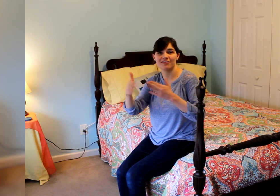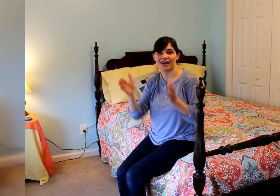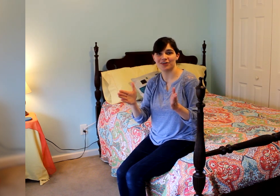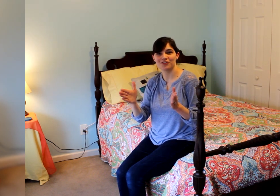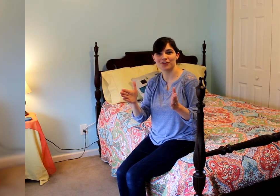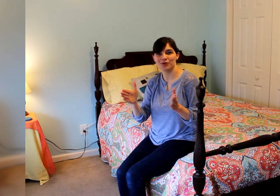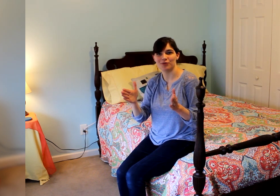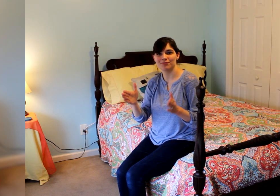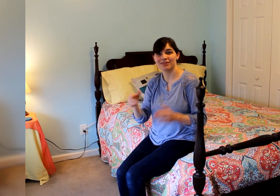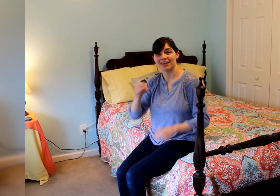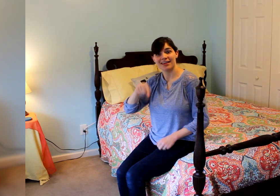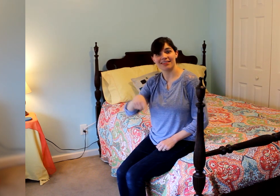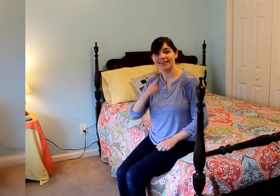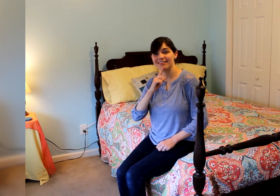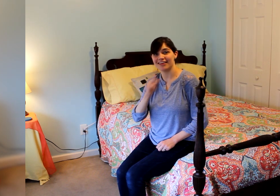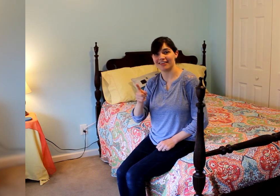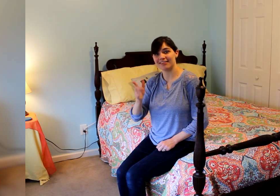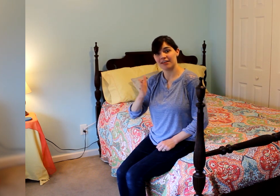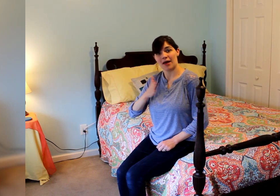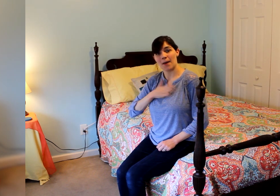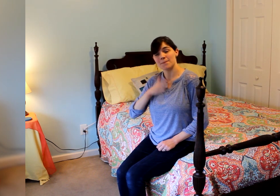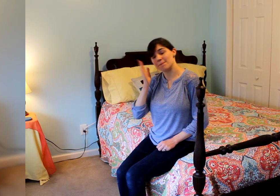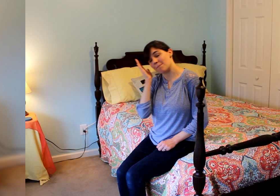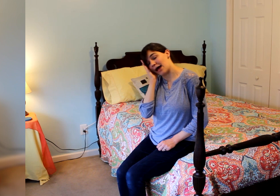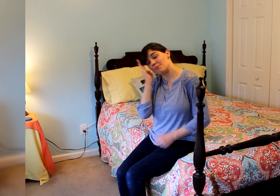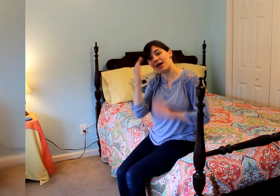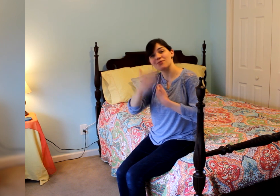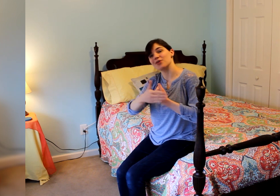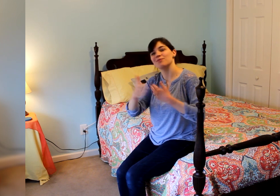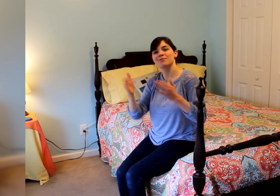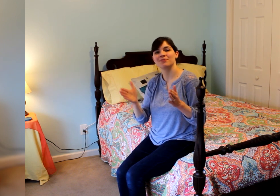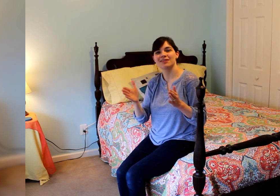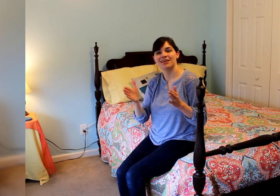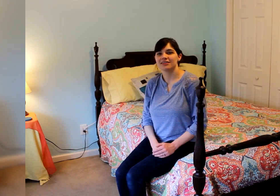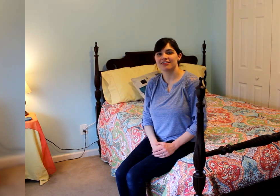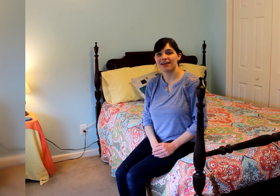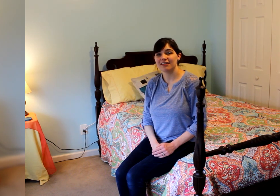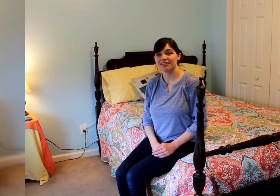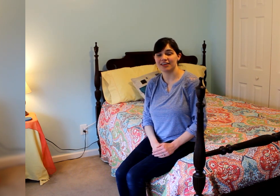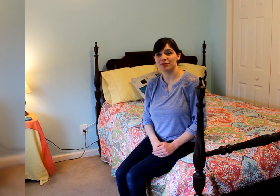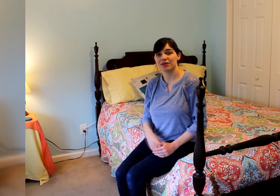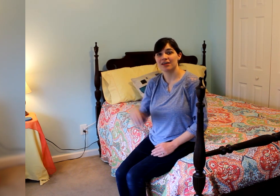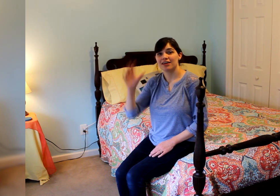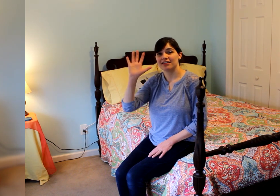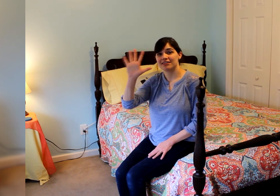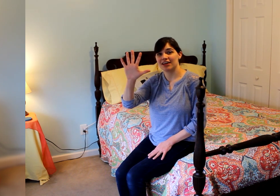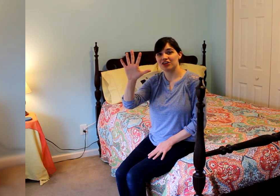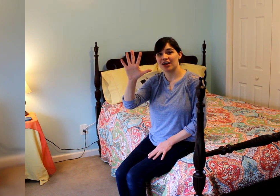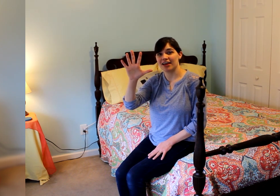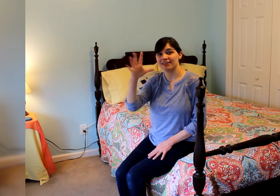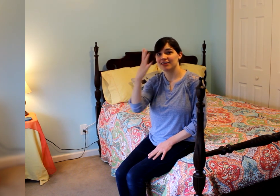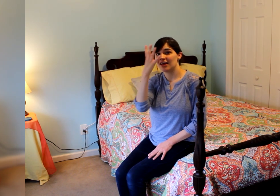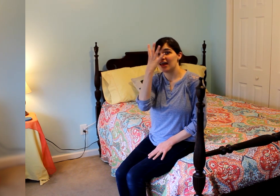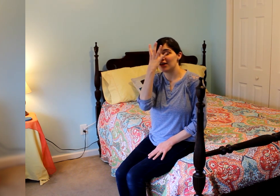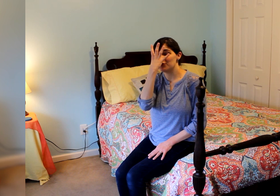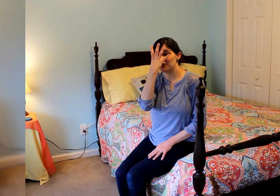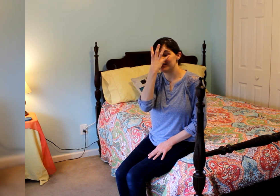the sign for room. This is my bedroom. To sign sleep, take your hand and move it